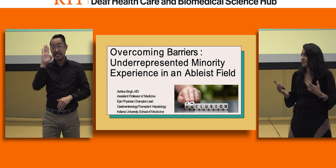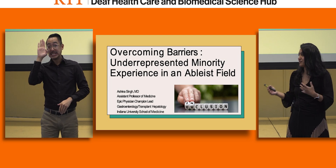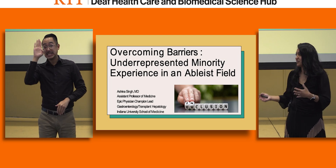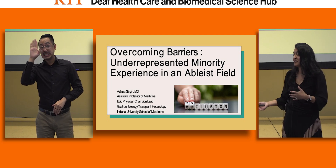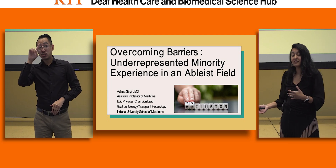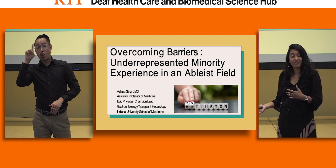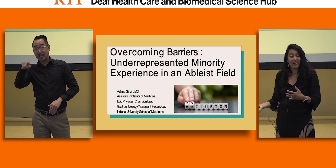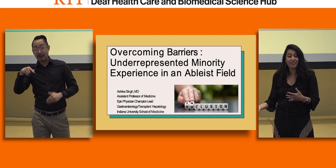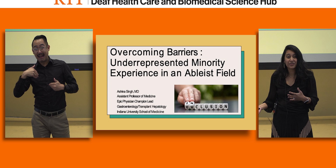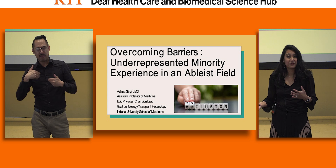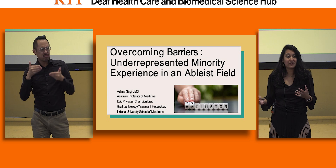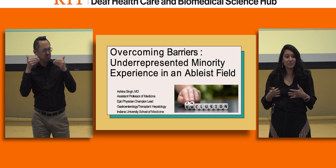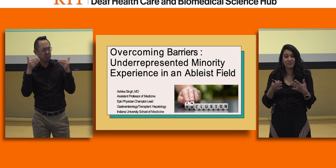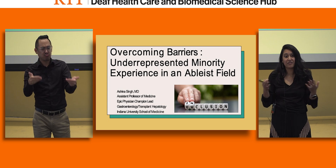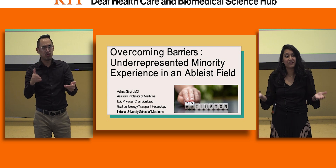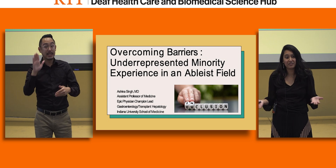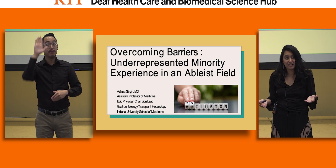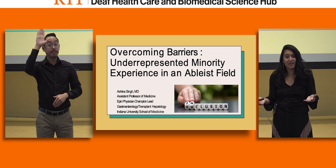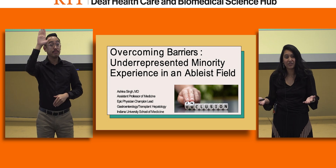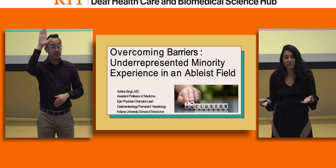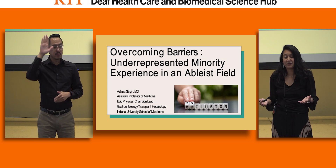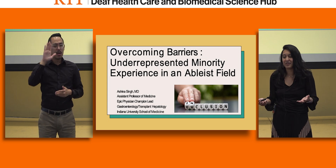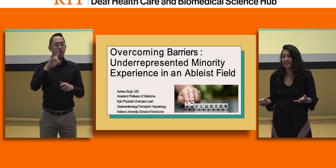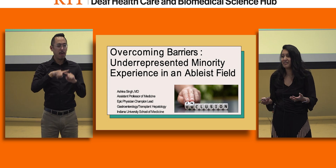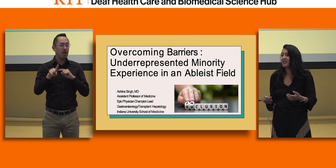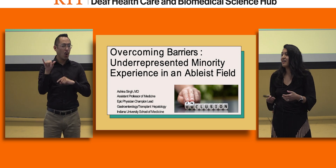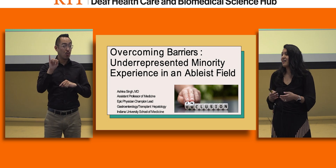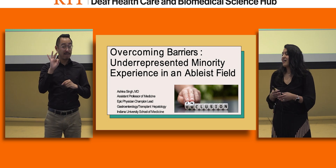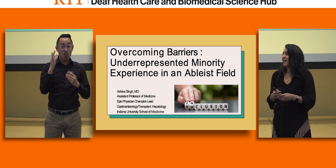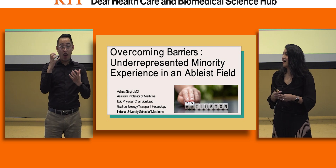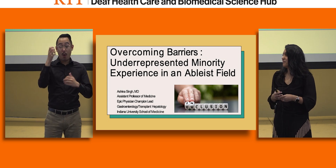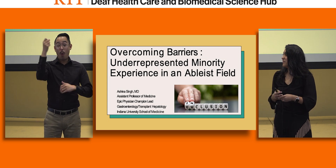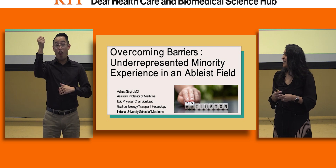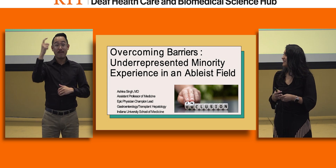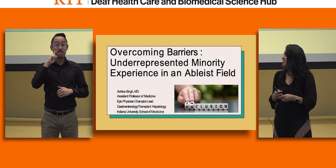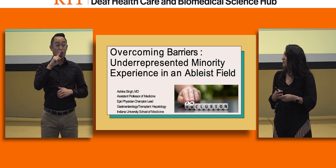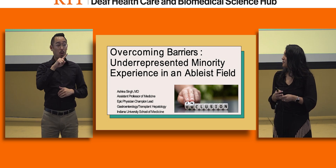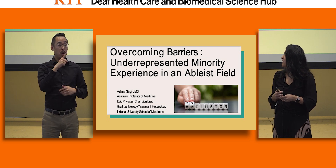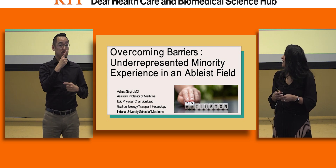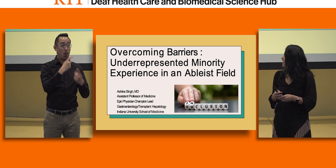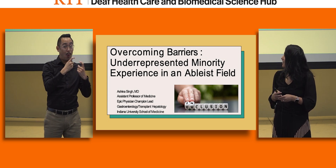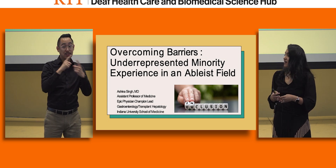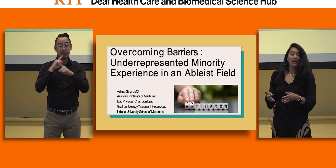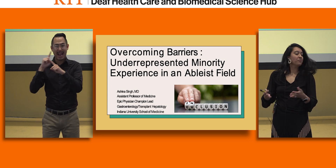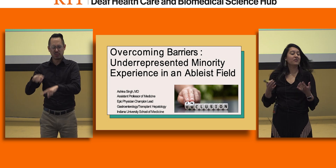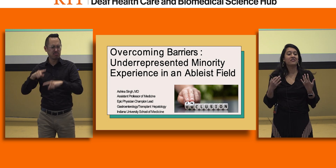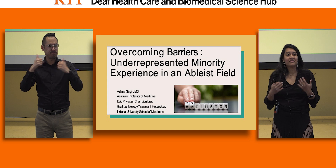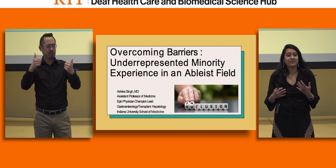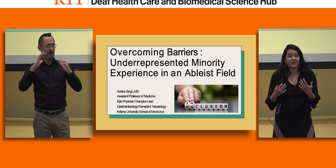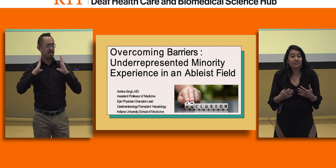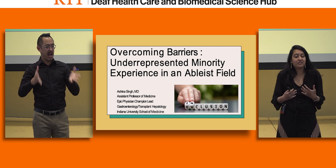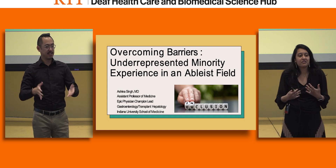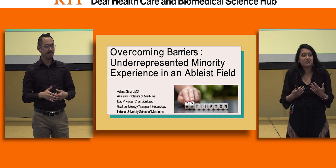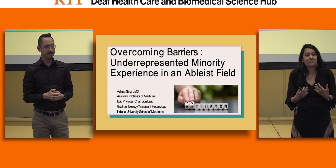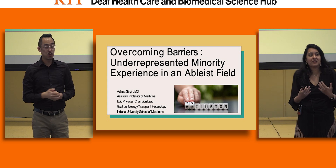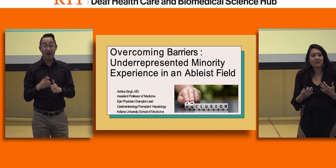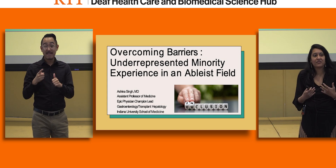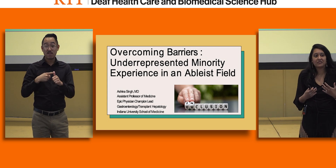If it's easier, afterwards, we'll definitely have a Q&A. And so, I wanted to first introduce myself,